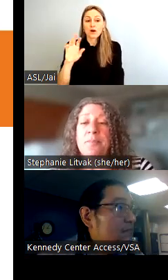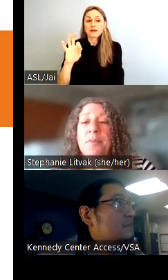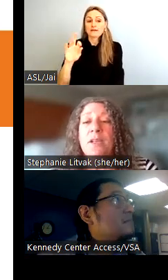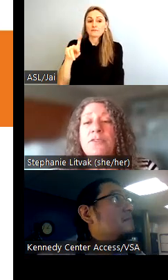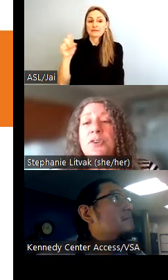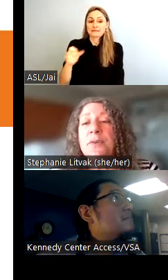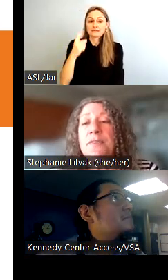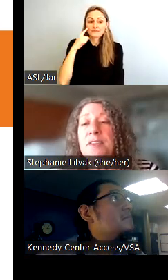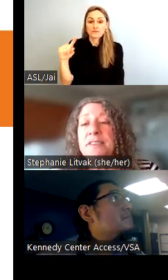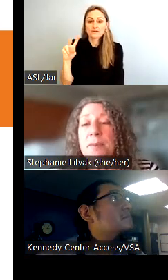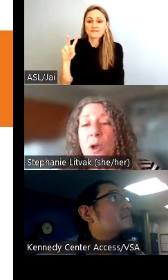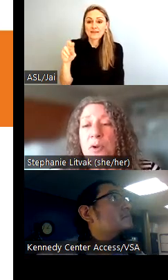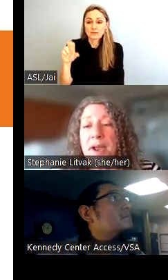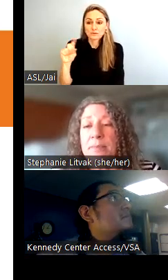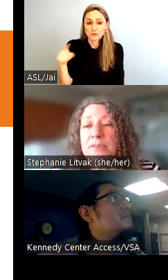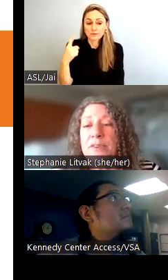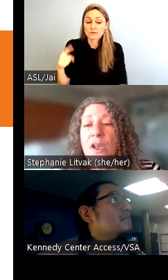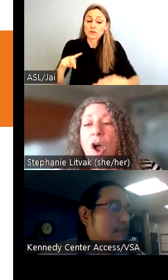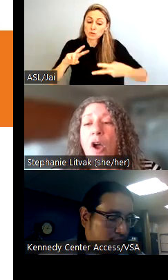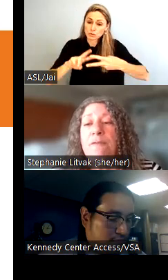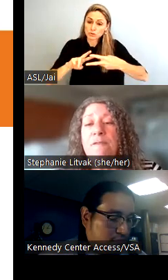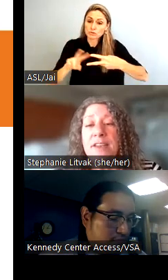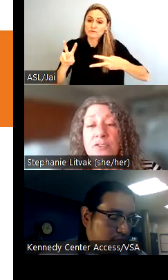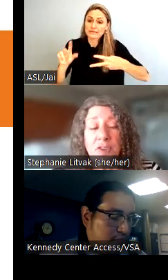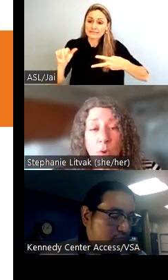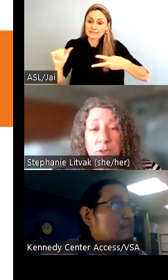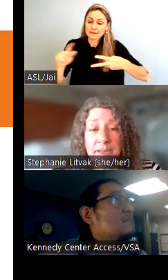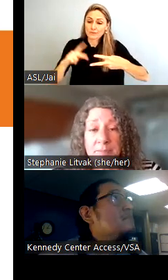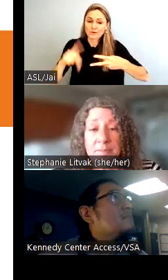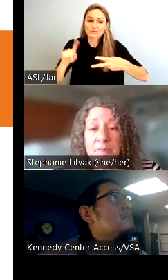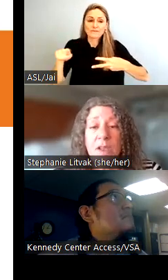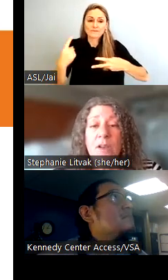Two of the VSA Programs are for venues only.